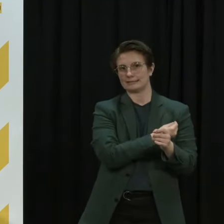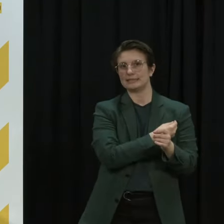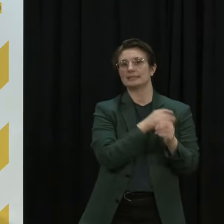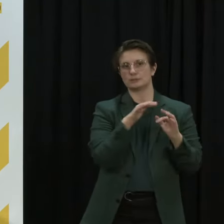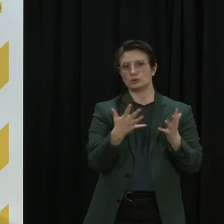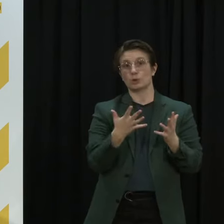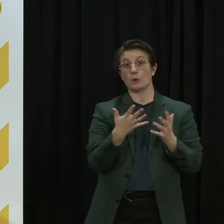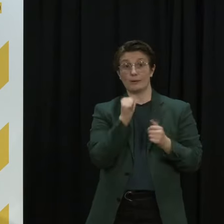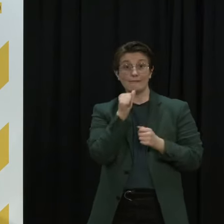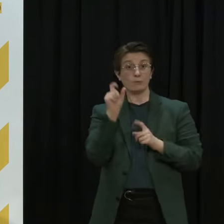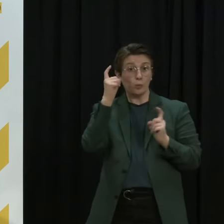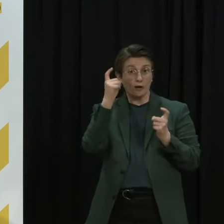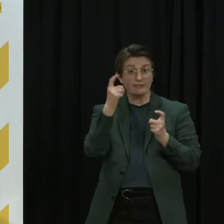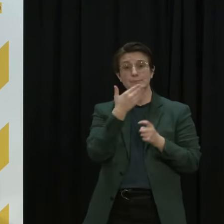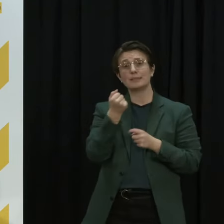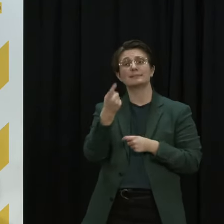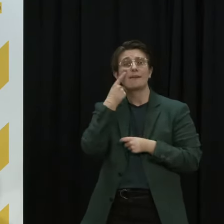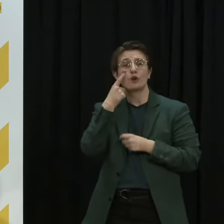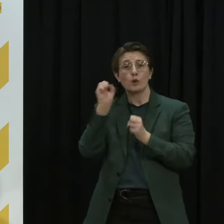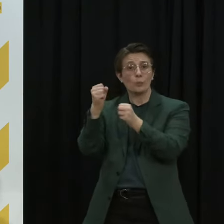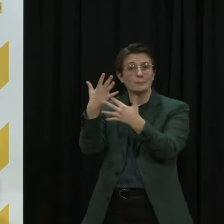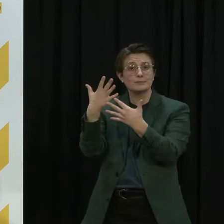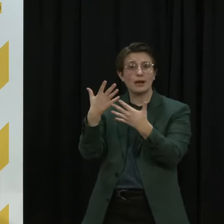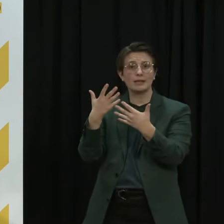My messages, please don't. I can assure you the vaccine is safe and effective but if you